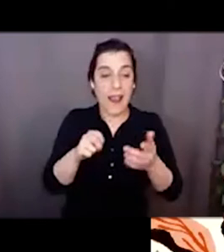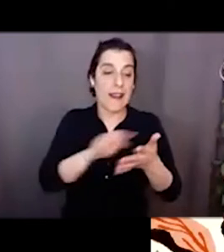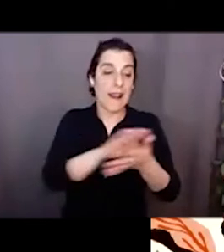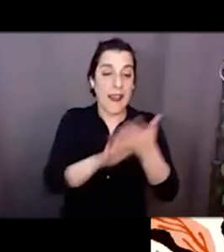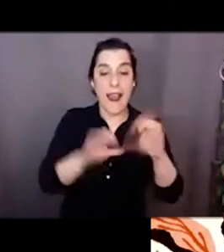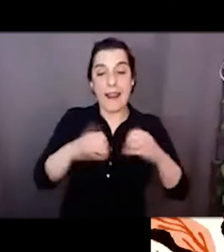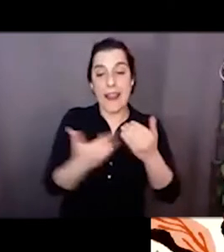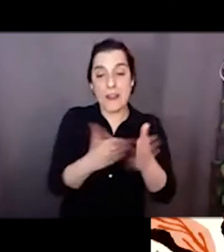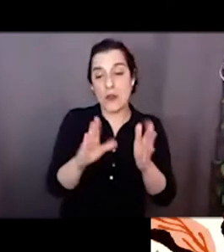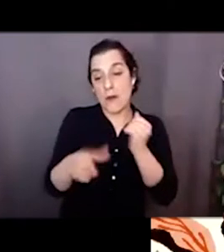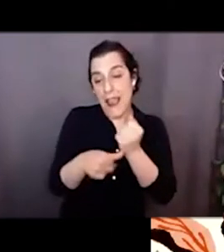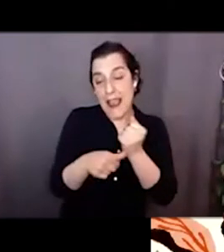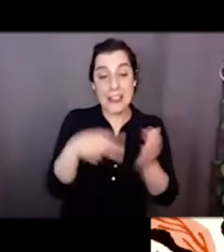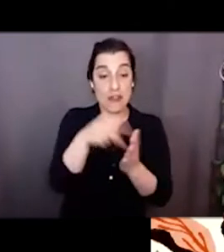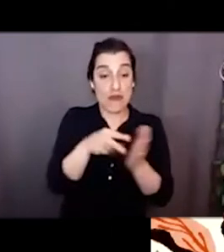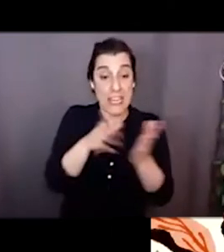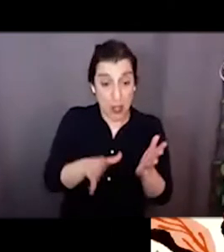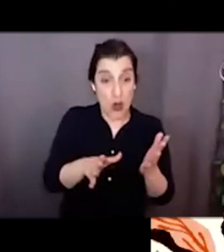The consequences of inaccessible workflows.